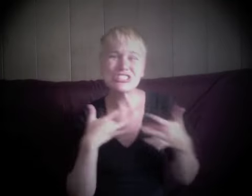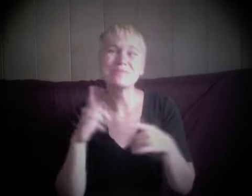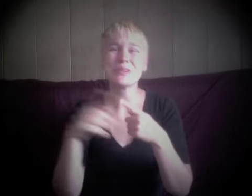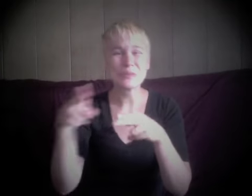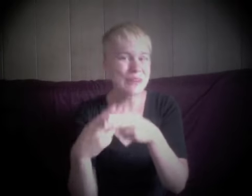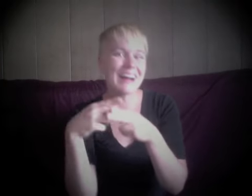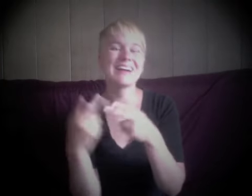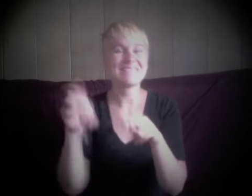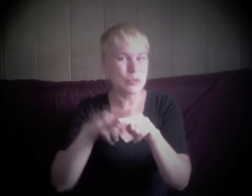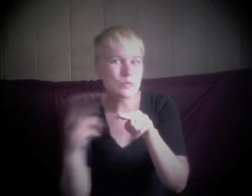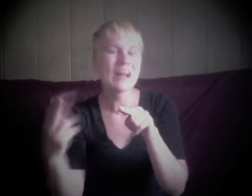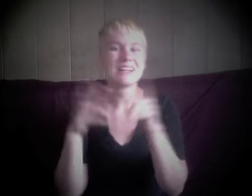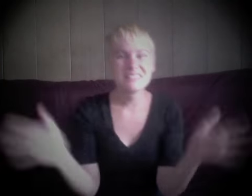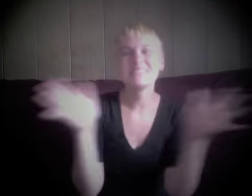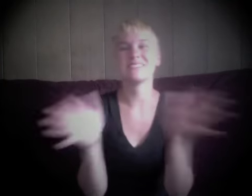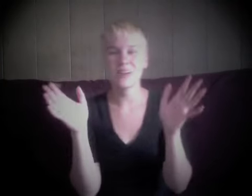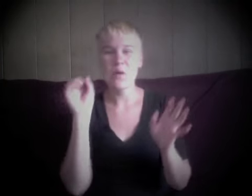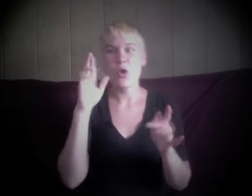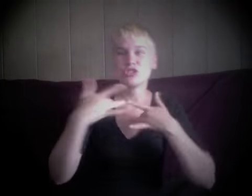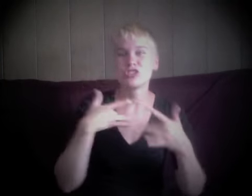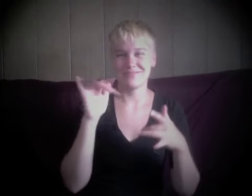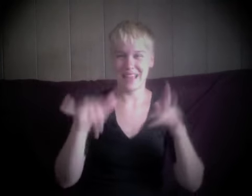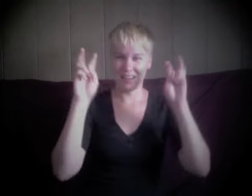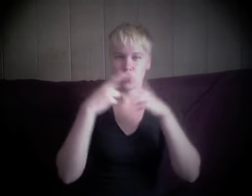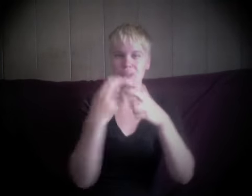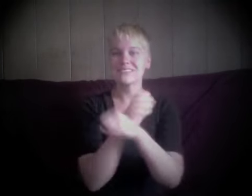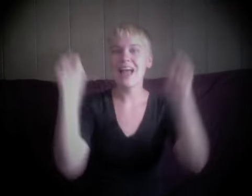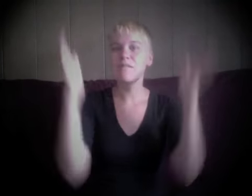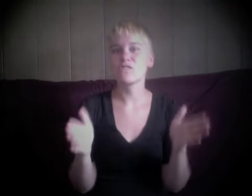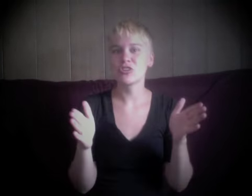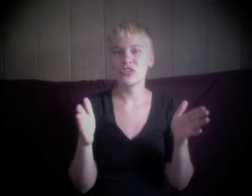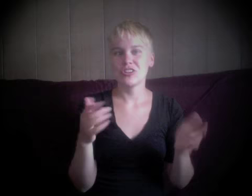So, people can stop going around like they want to change fat peoples' lives for their own good